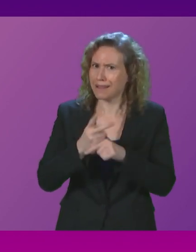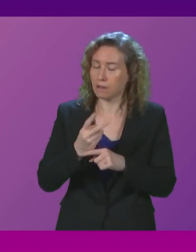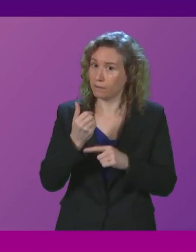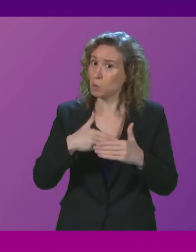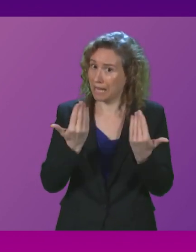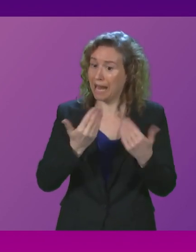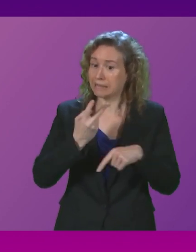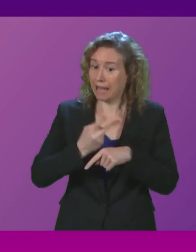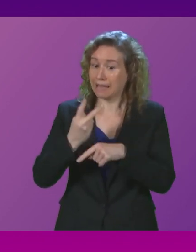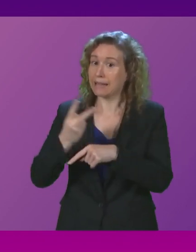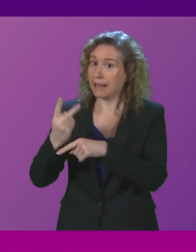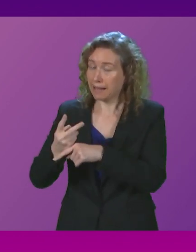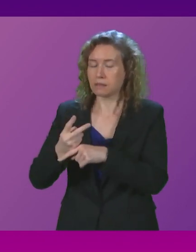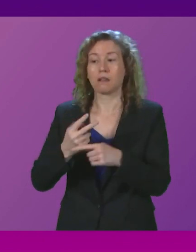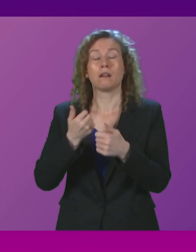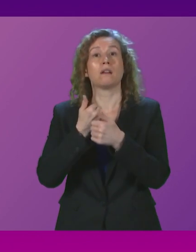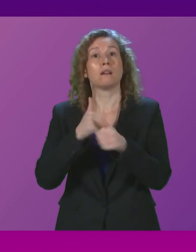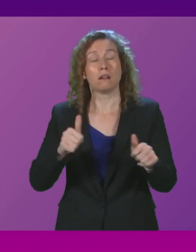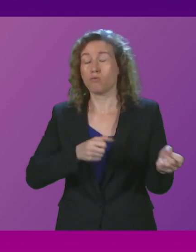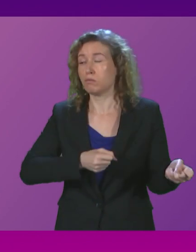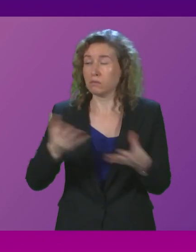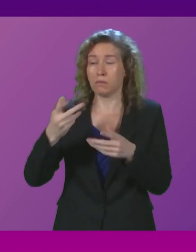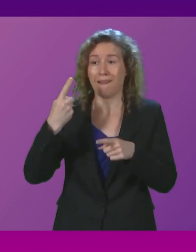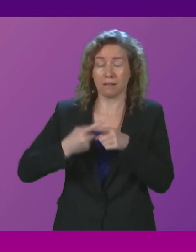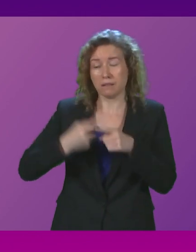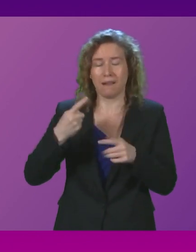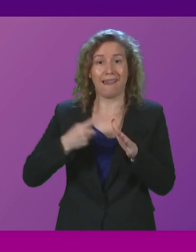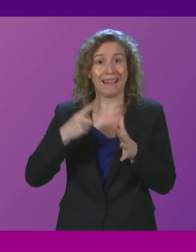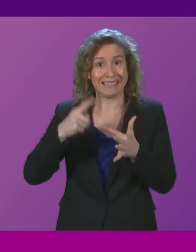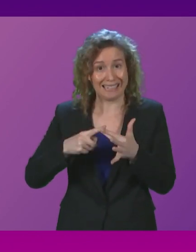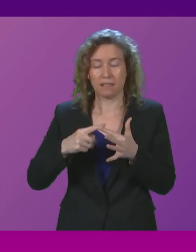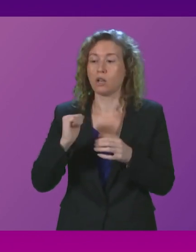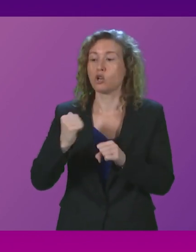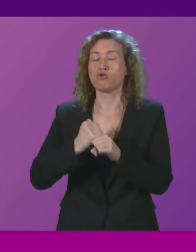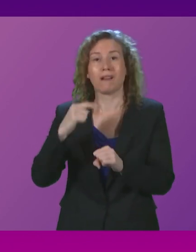Finally, she had to be rushed to A and E, and her grandson told us: